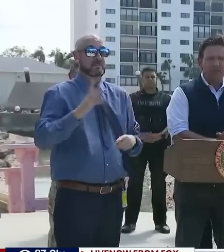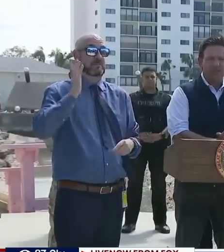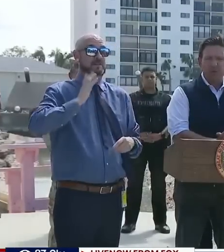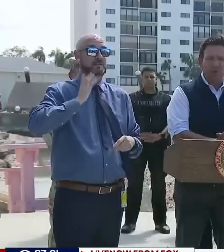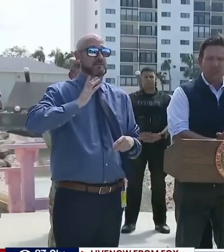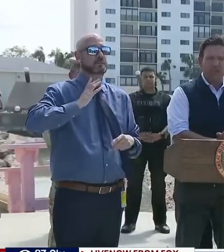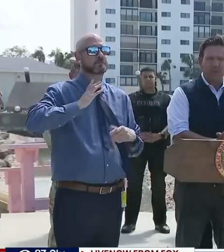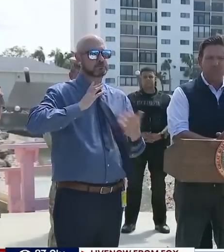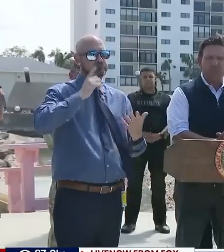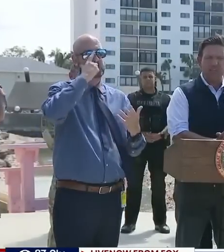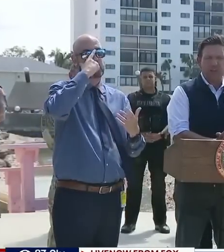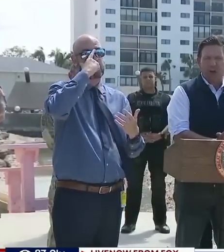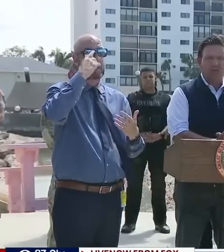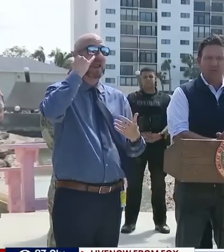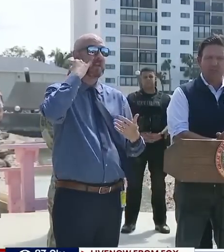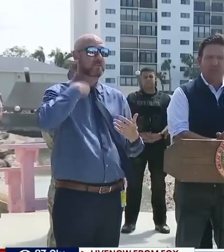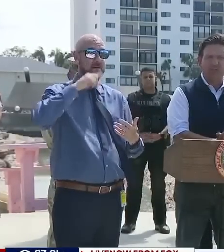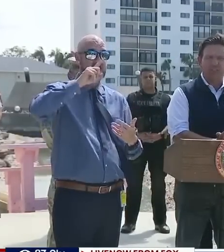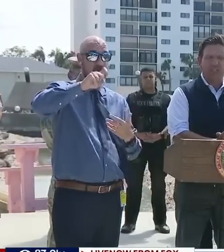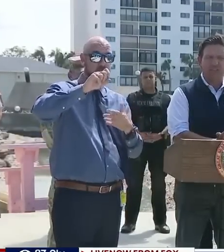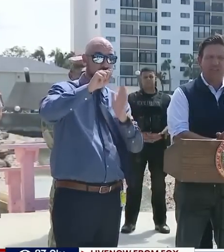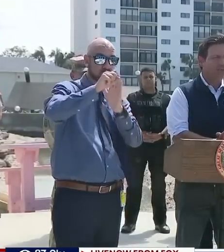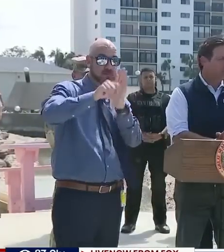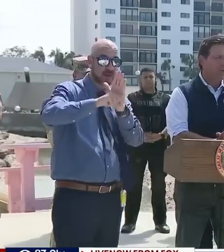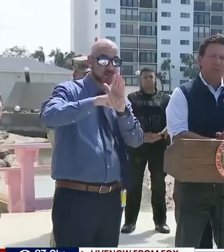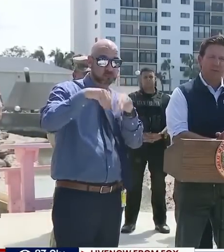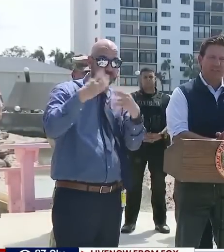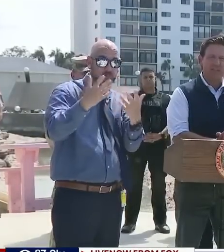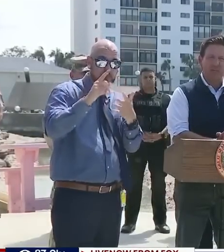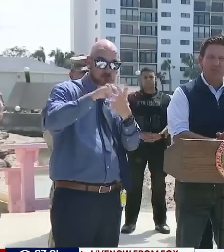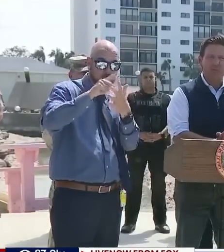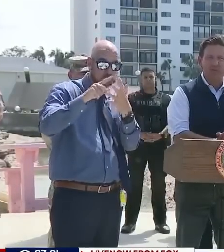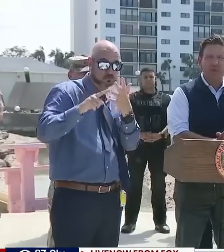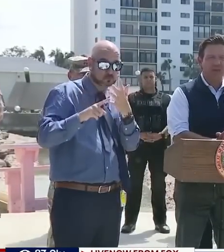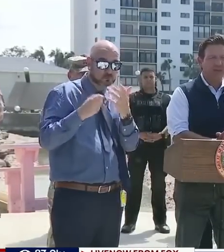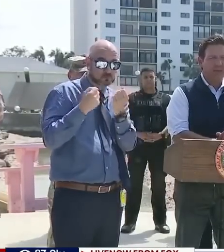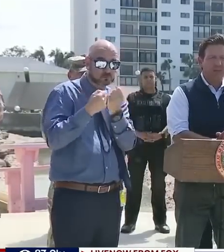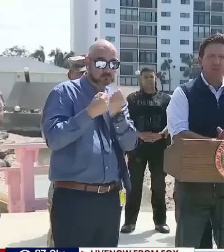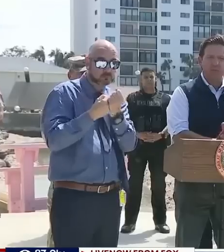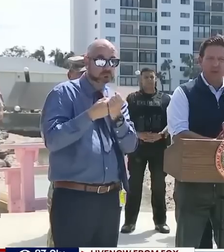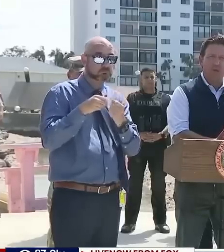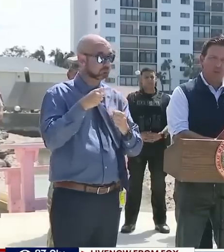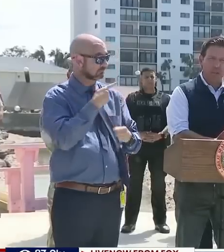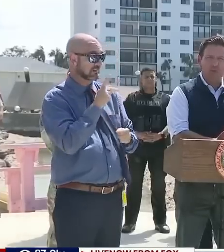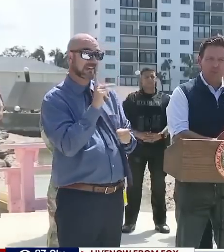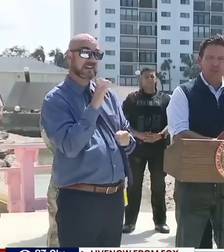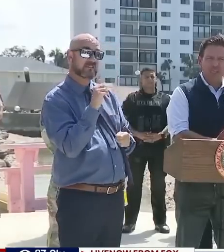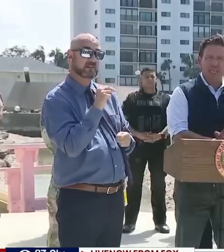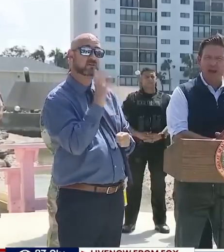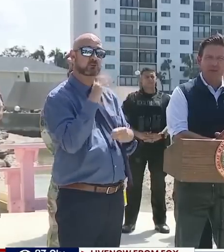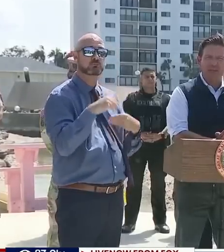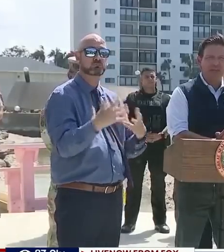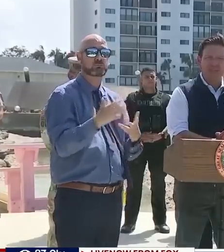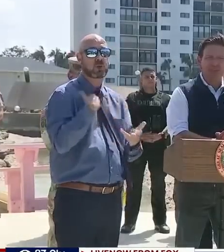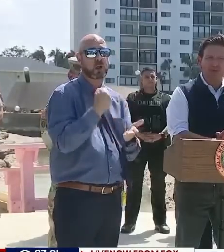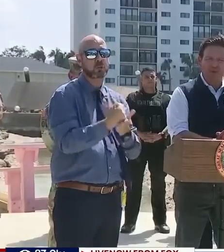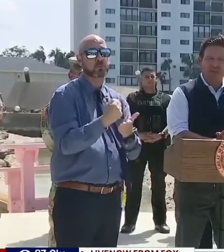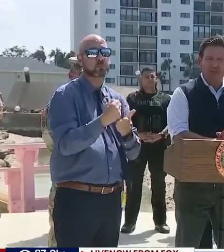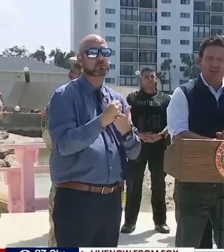finger in second-guessing guessing uh, folk have happened in the past uh if there is a request from the state to offer